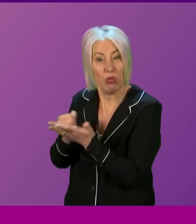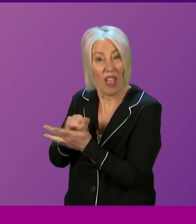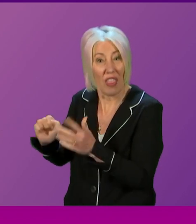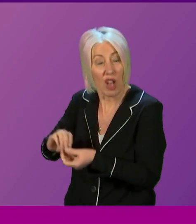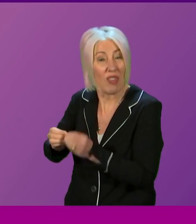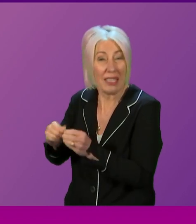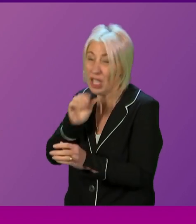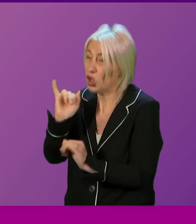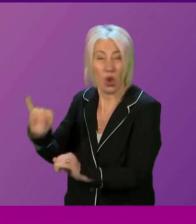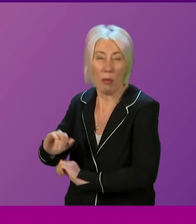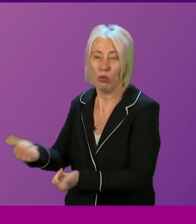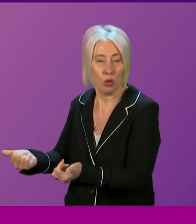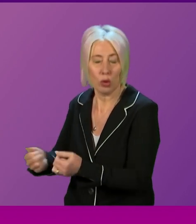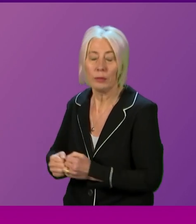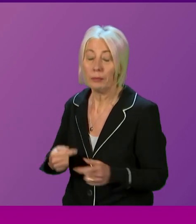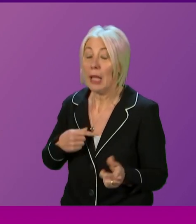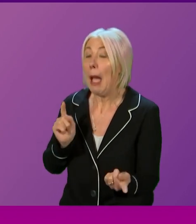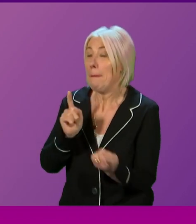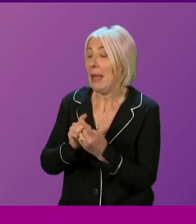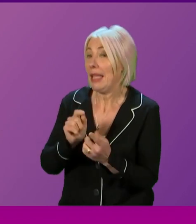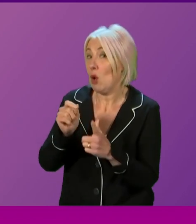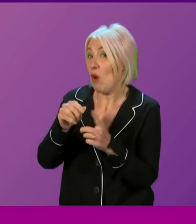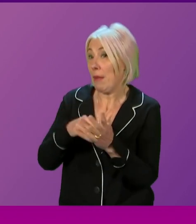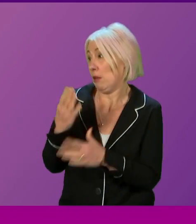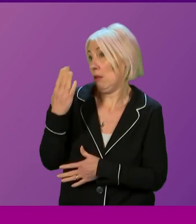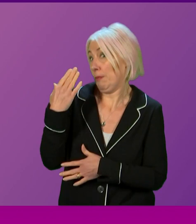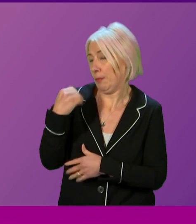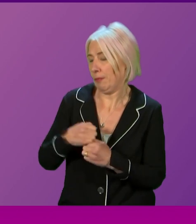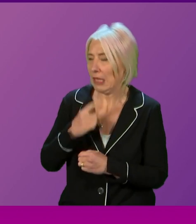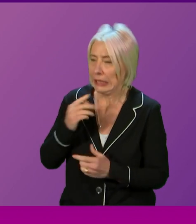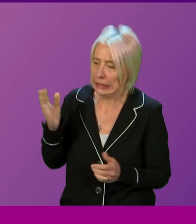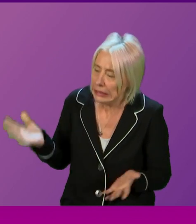When I met the Prime Minister a couple of weeks ago, I urged him, as the Scottish Government